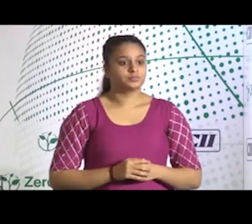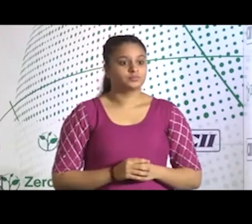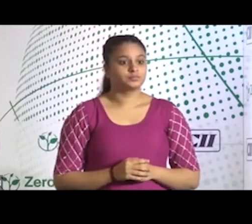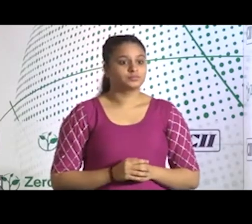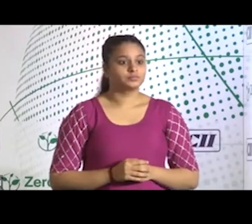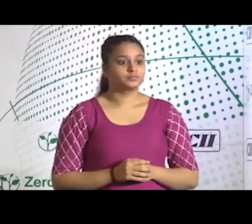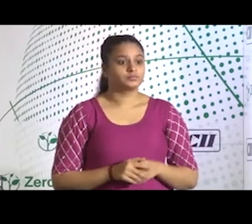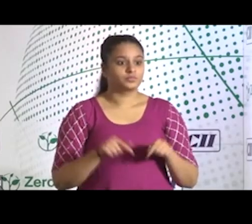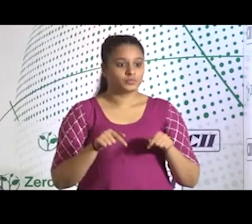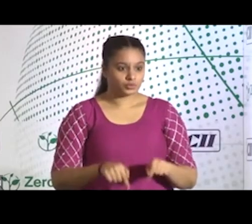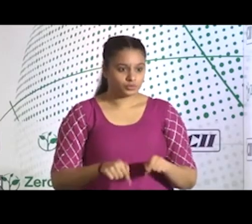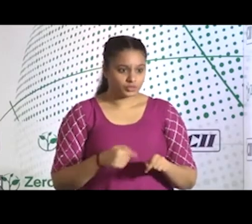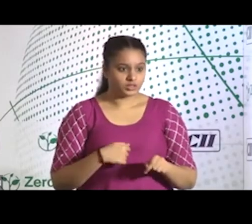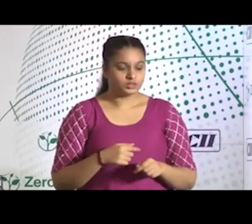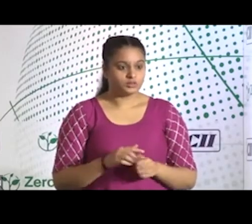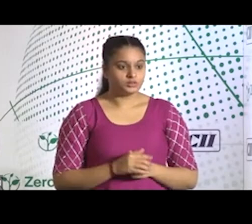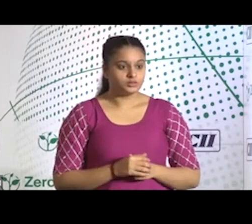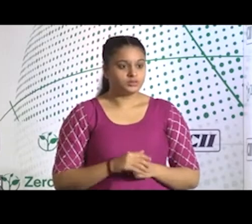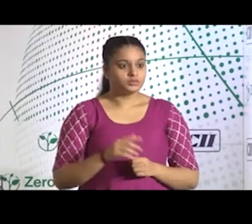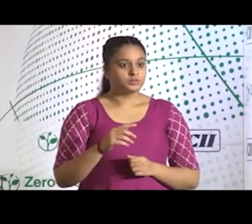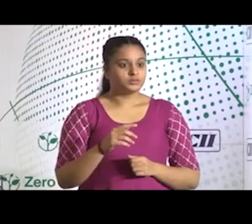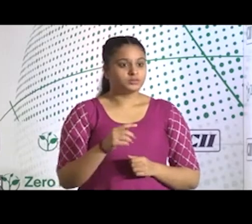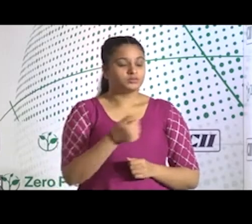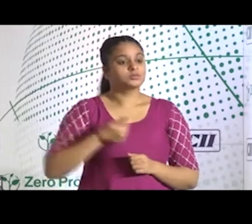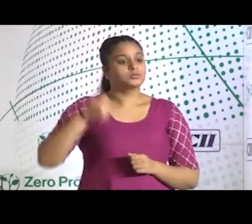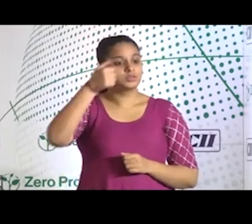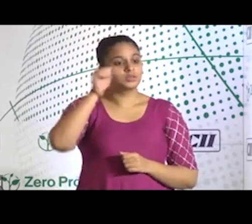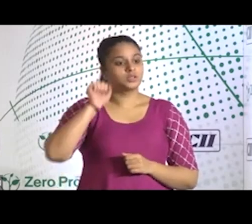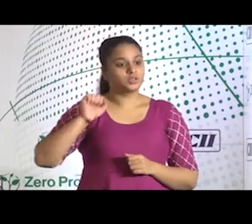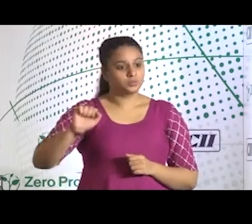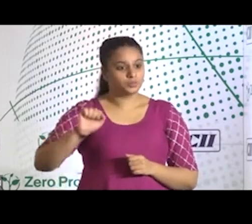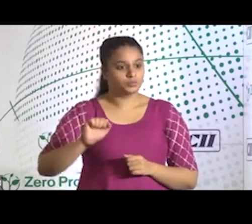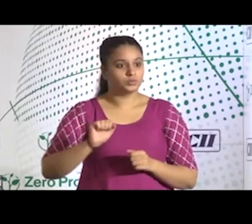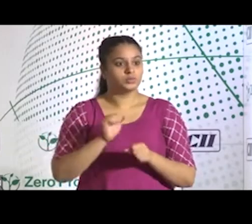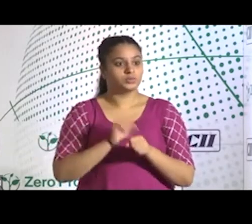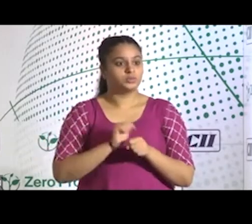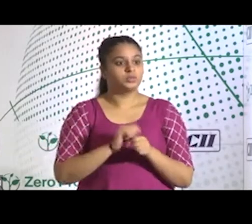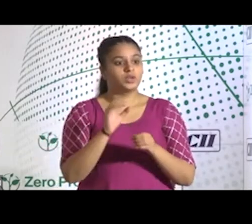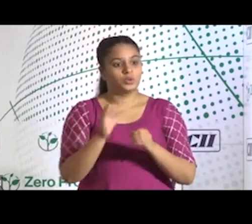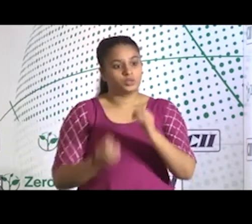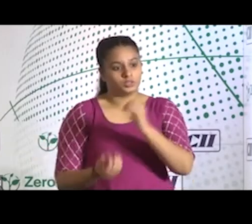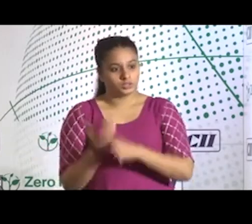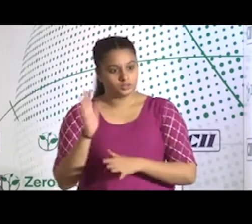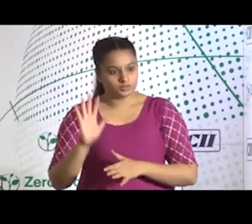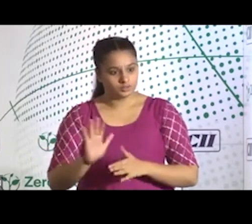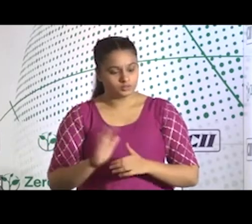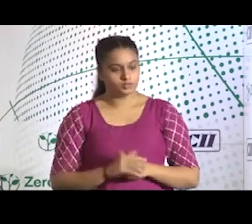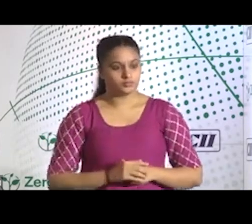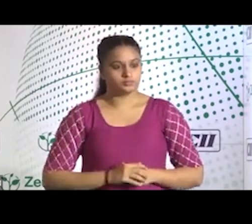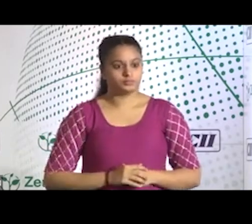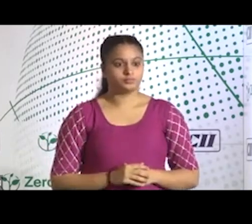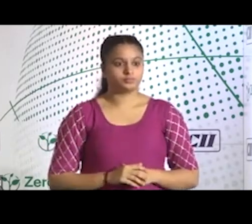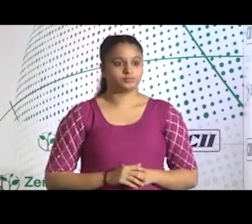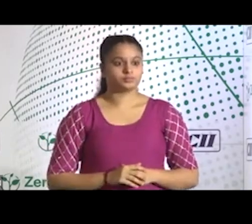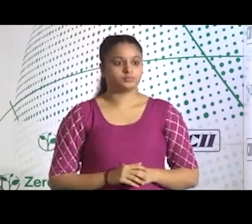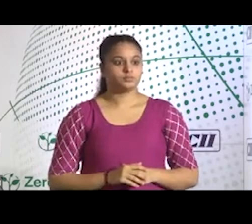today she heads corporate citizenship and global inclusion, diversity and equity for State Street in a back.